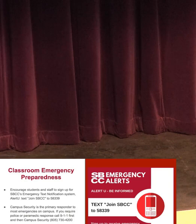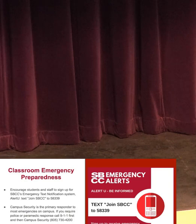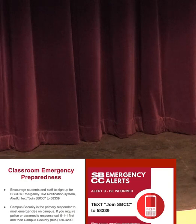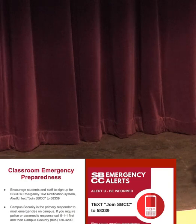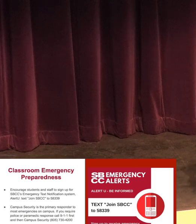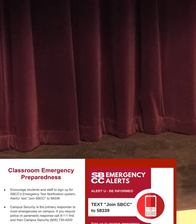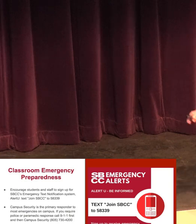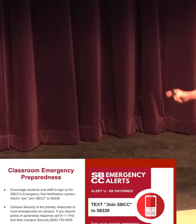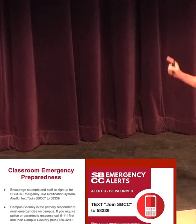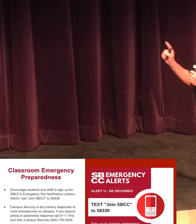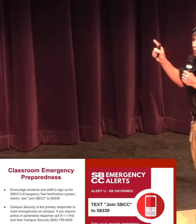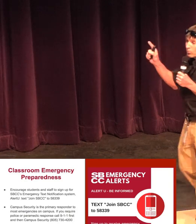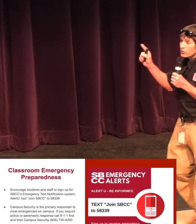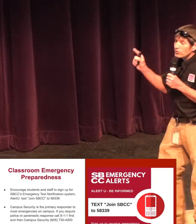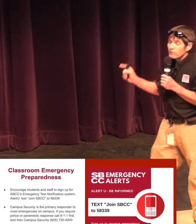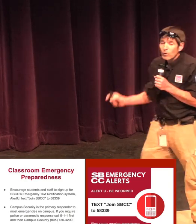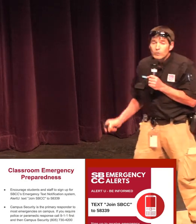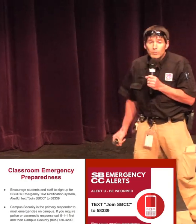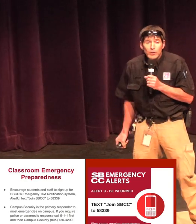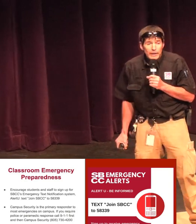9 and then 9-1-1. I also encourage you to put our